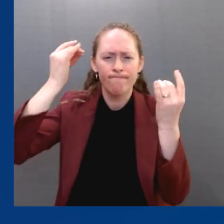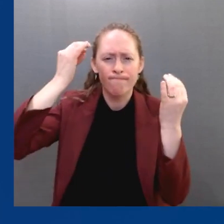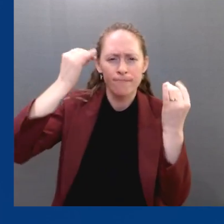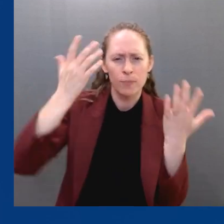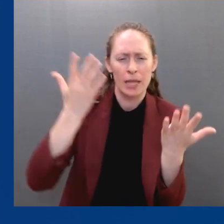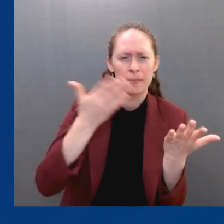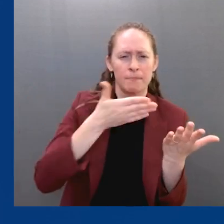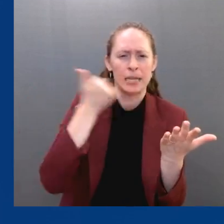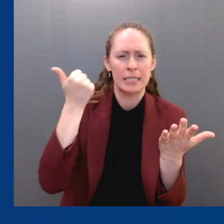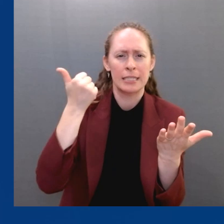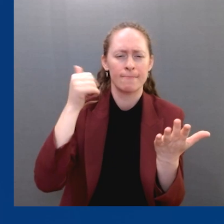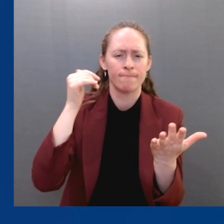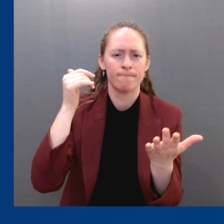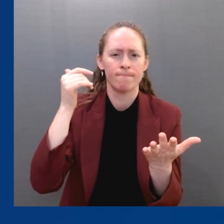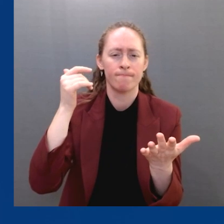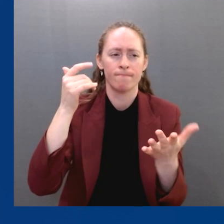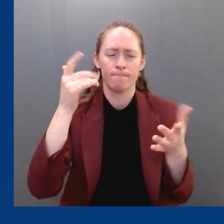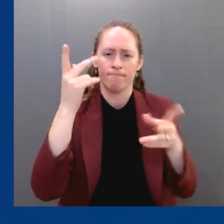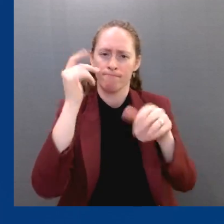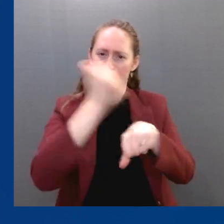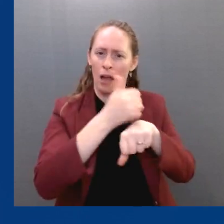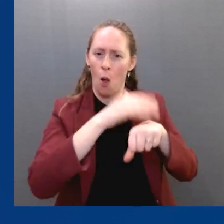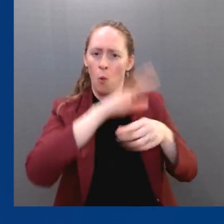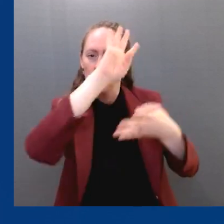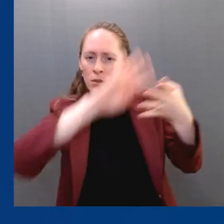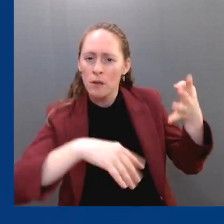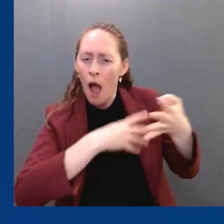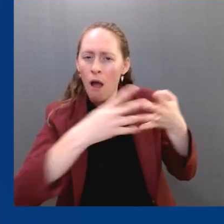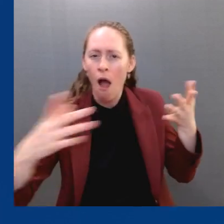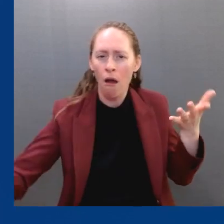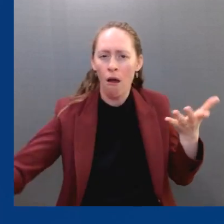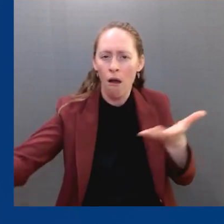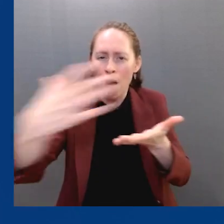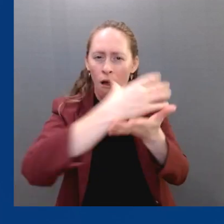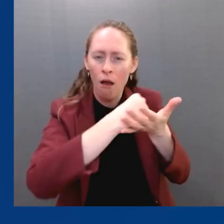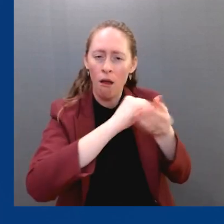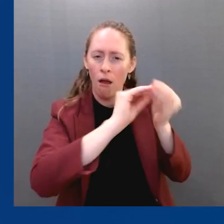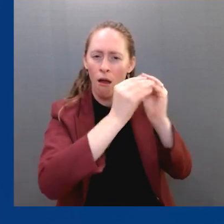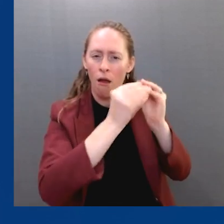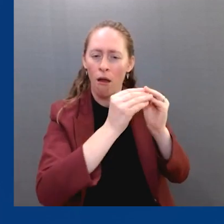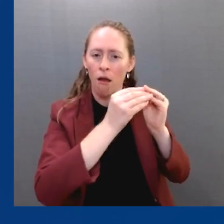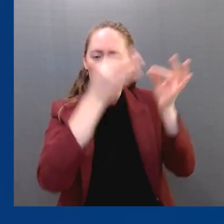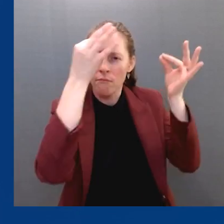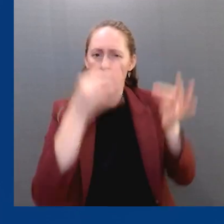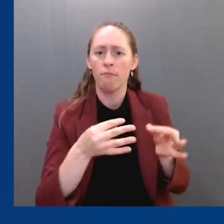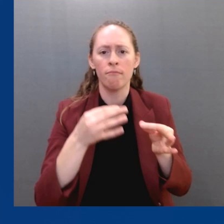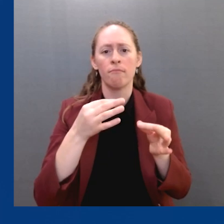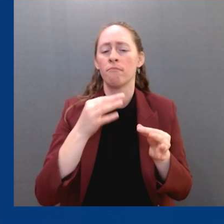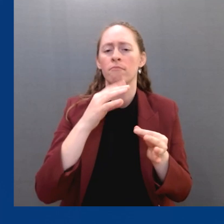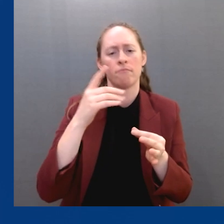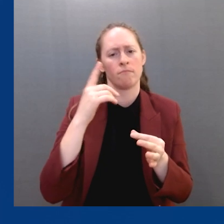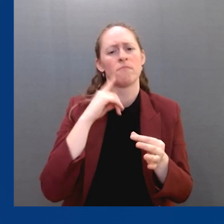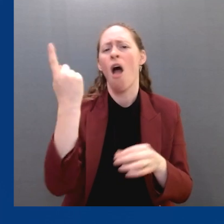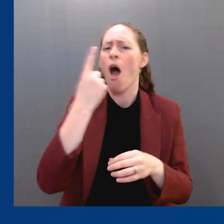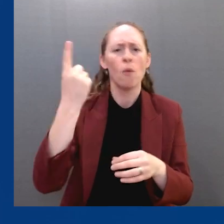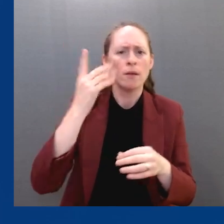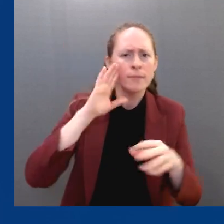The decision is purely up to them. But those conversations, as I said, along with a whole lot of other conversations, we're always thinking about what else can we be doing